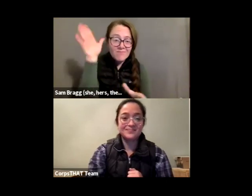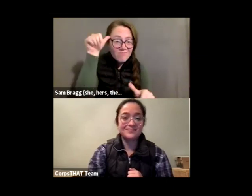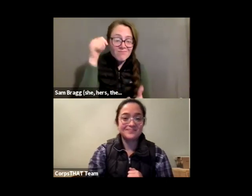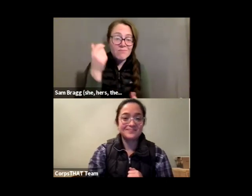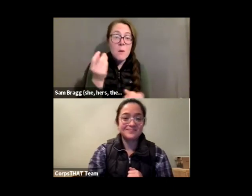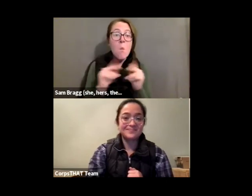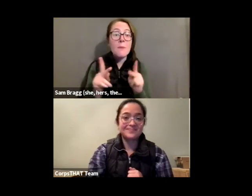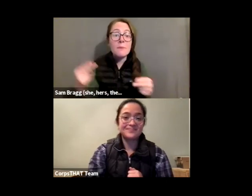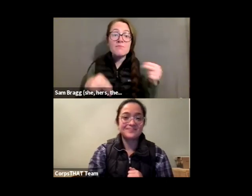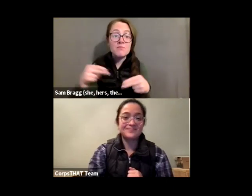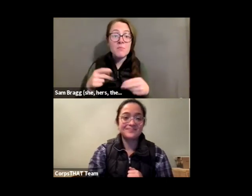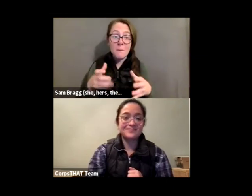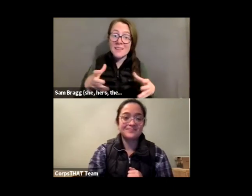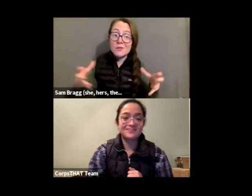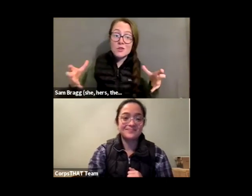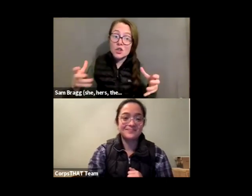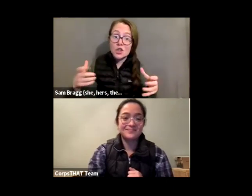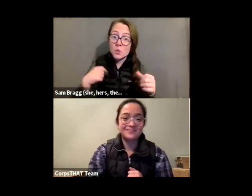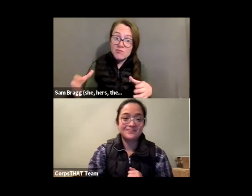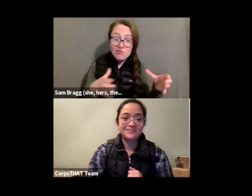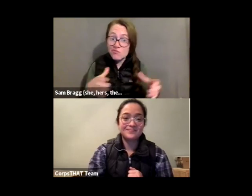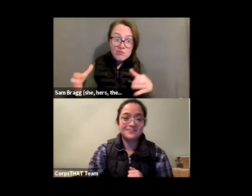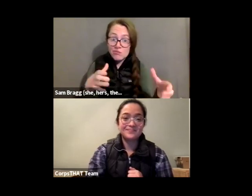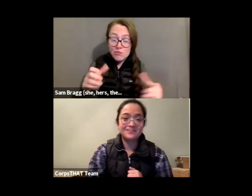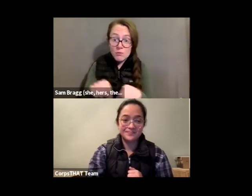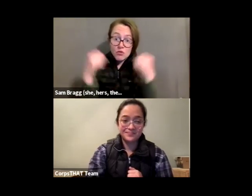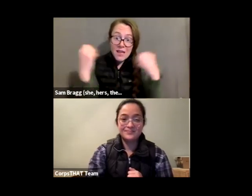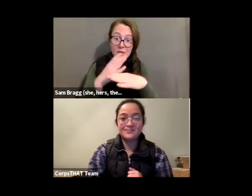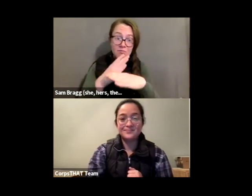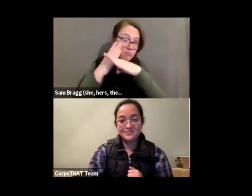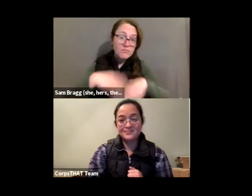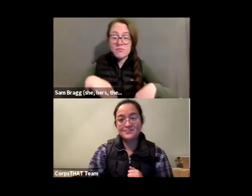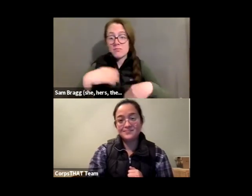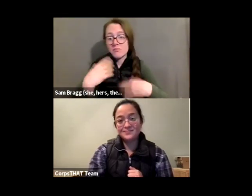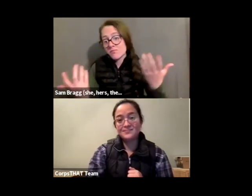onwards when it comes to this be stubborn so that we can make more and more people be aware of this